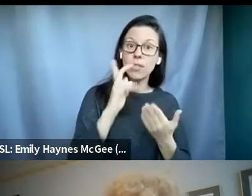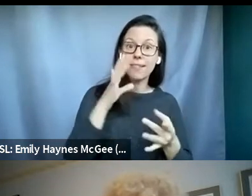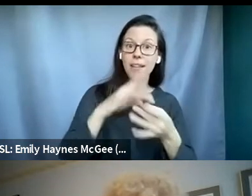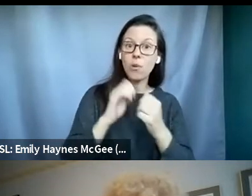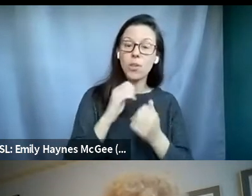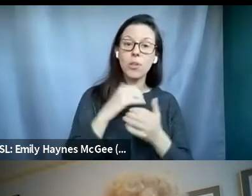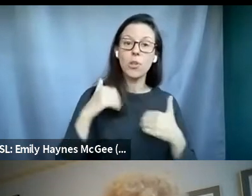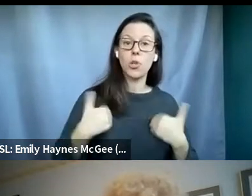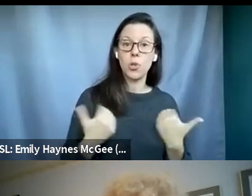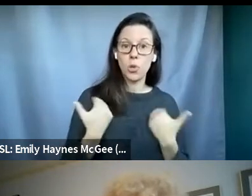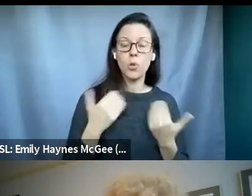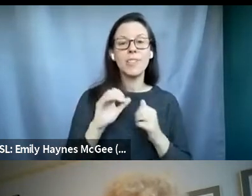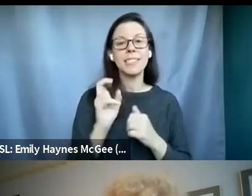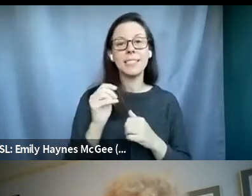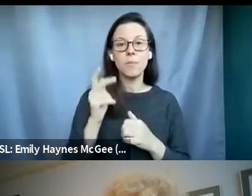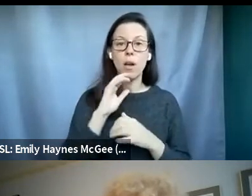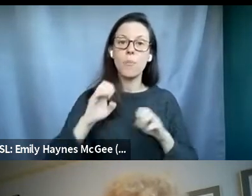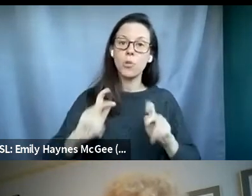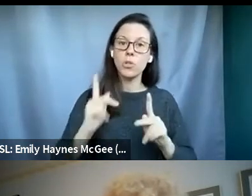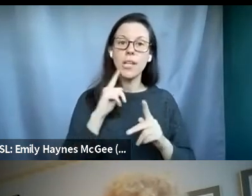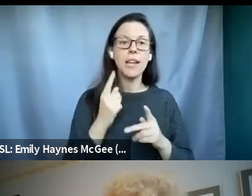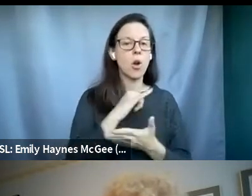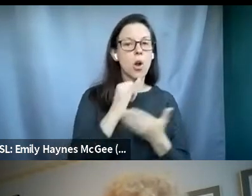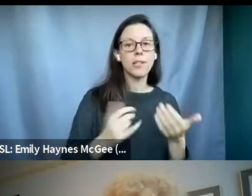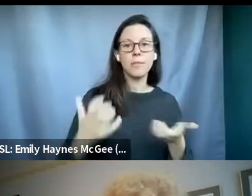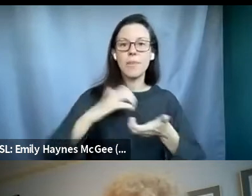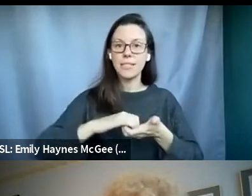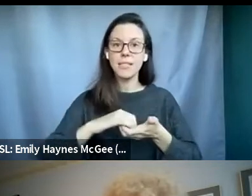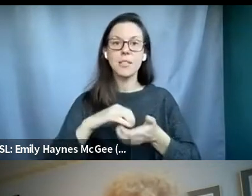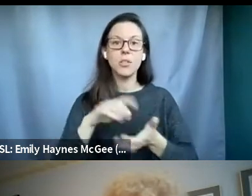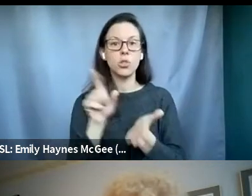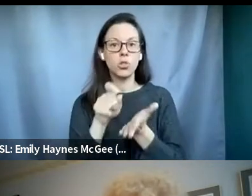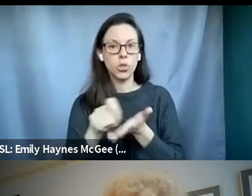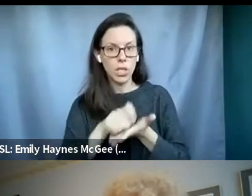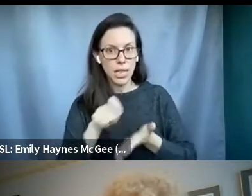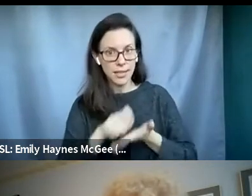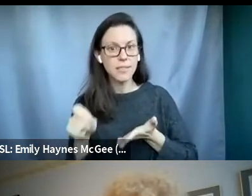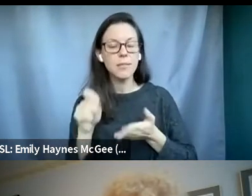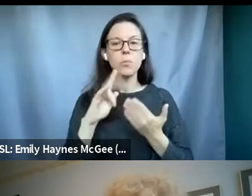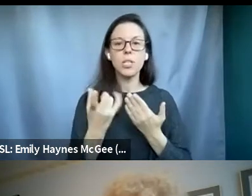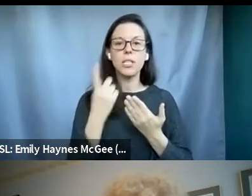journalism projects that communicate hid den histories of Baltimore, Baltimore with Black